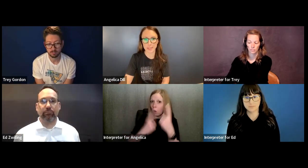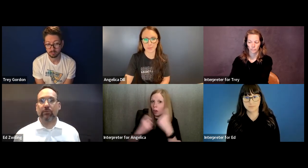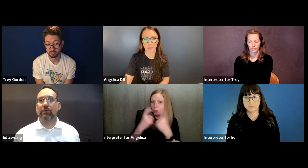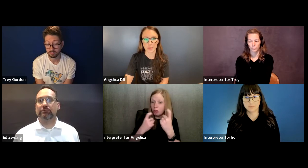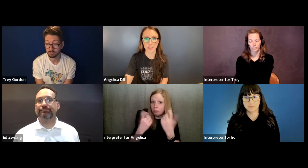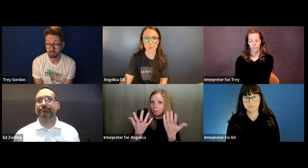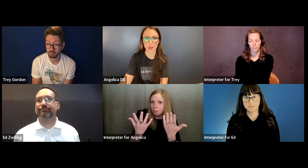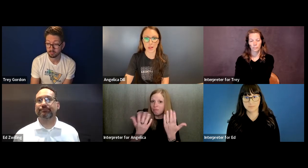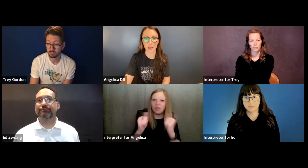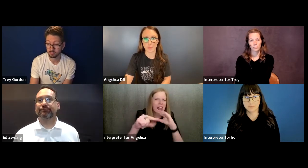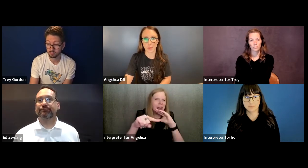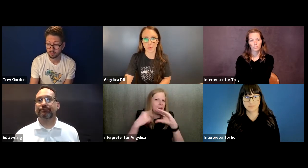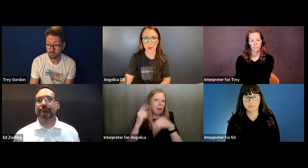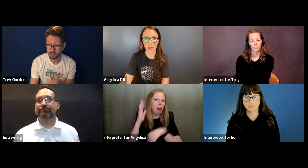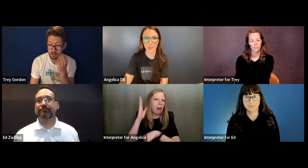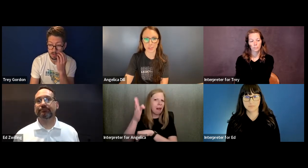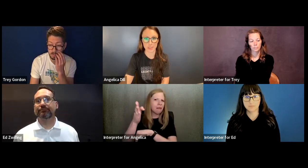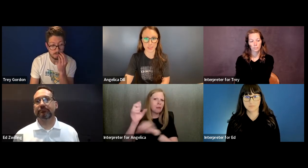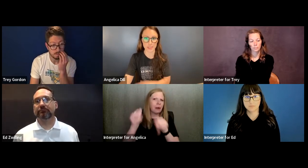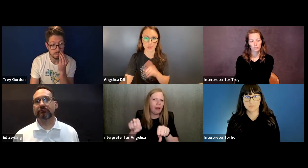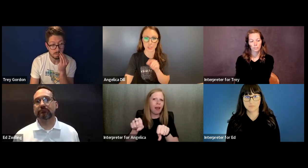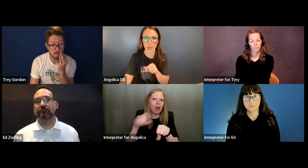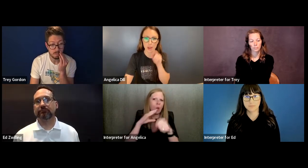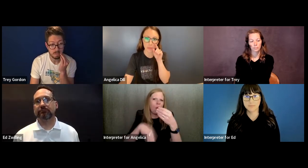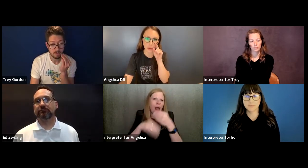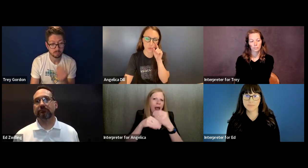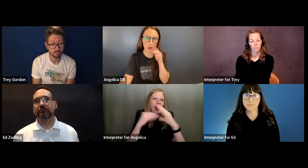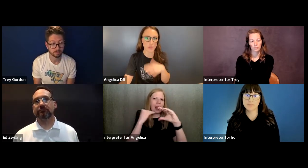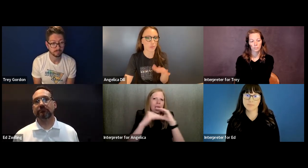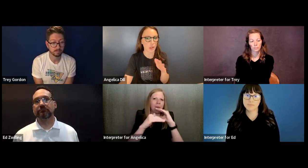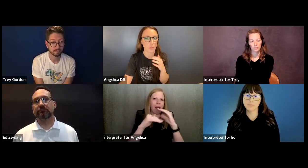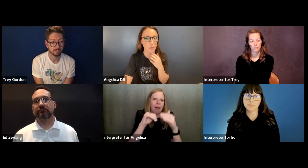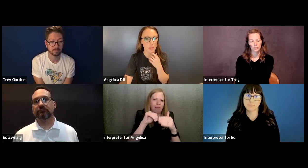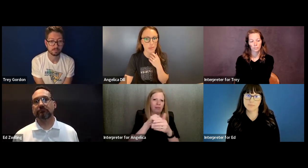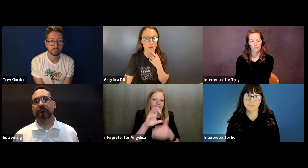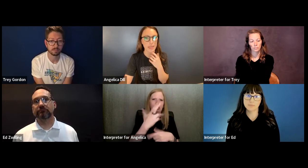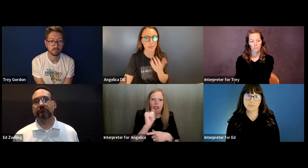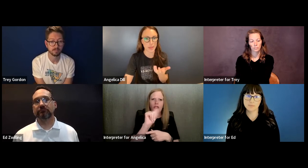afterwards as well um we put our email addresses in the chat but we'll also follow up with an email